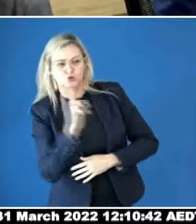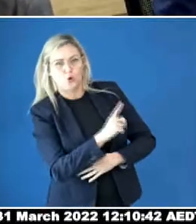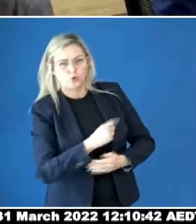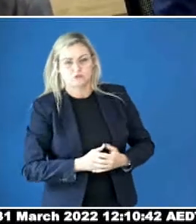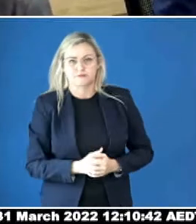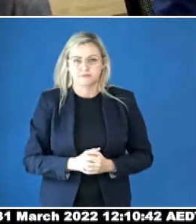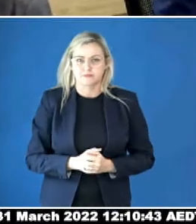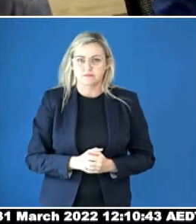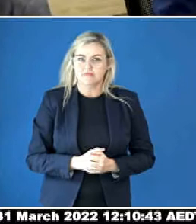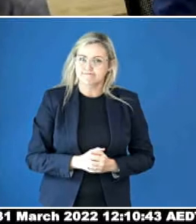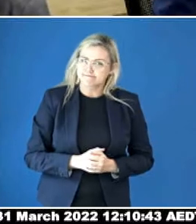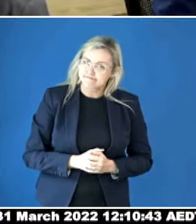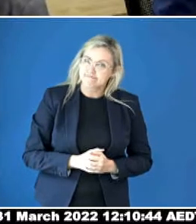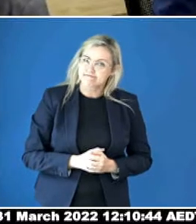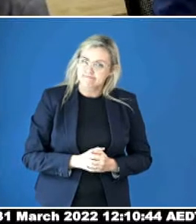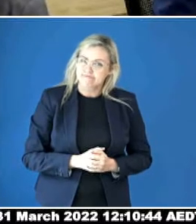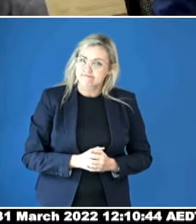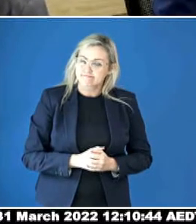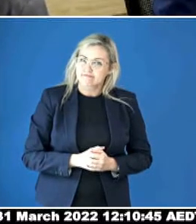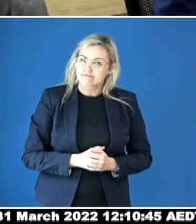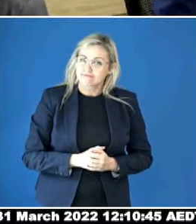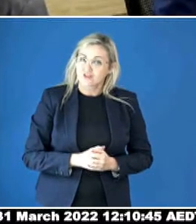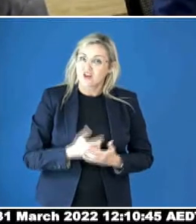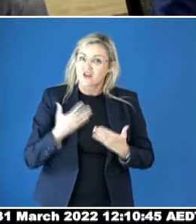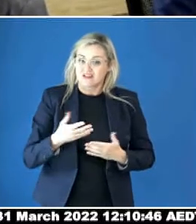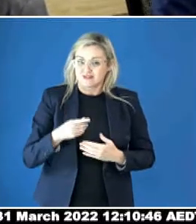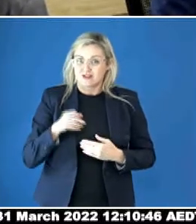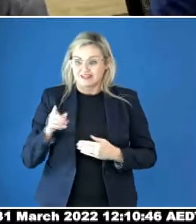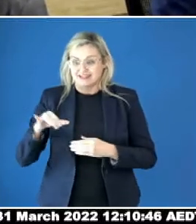Ms Cumming, it's not correct, is it, that the recommendation to attend the GP was one